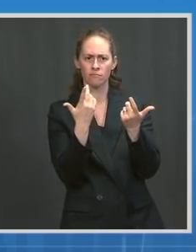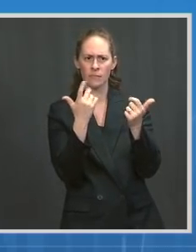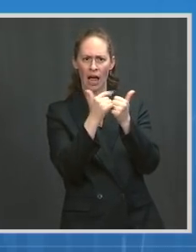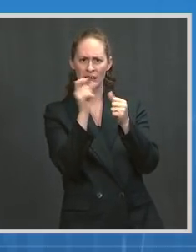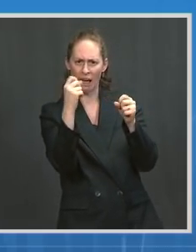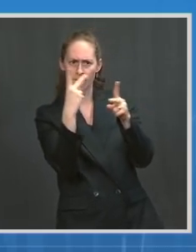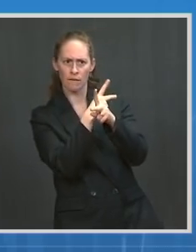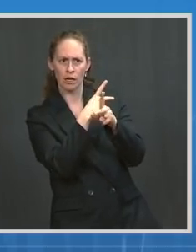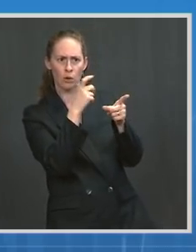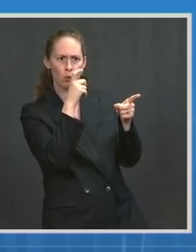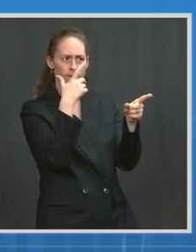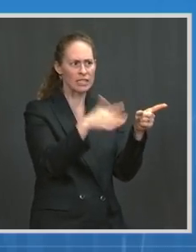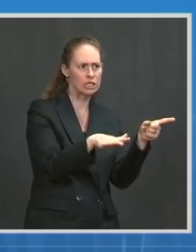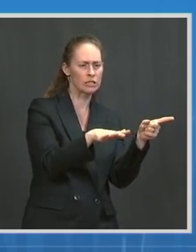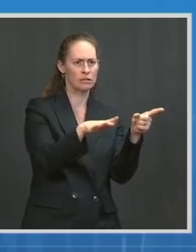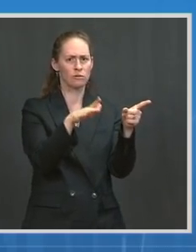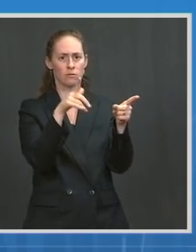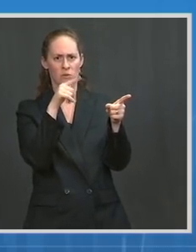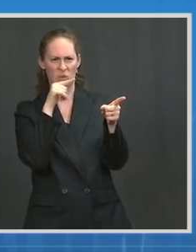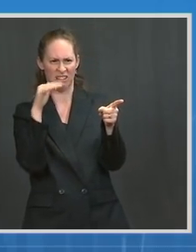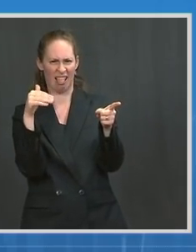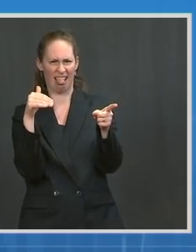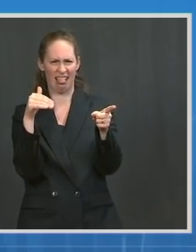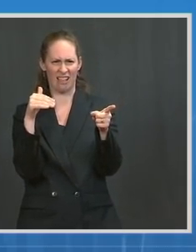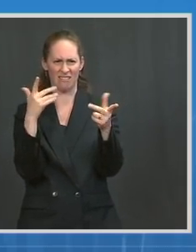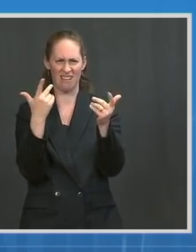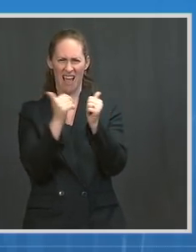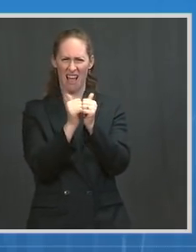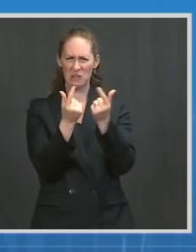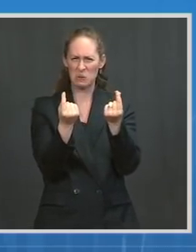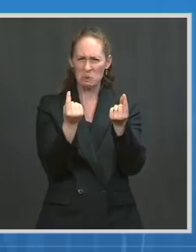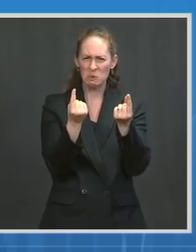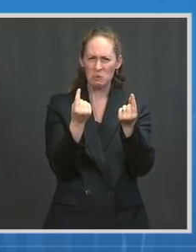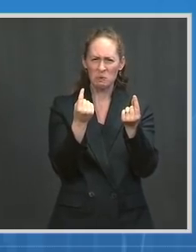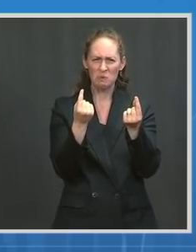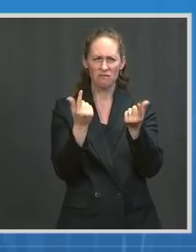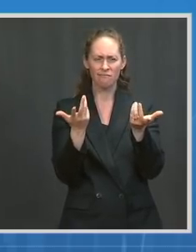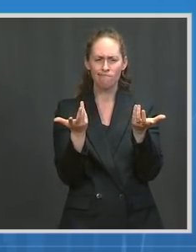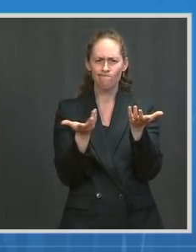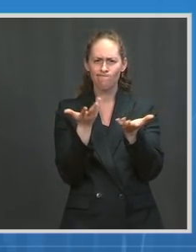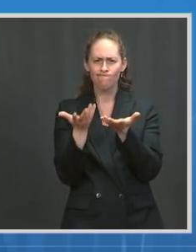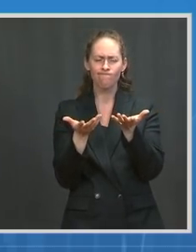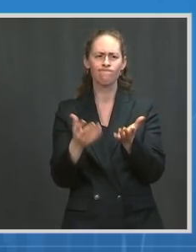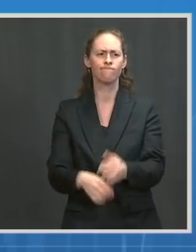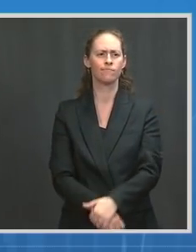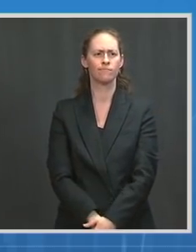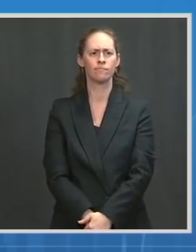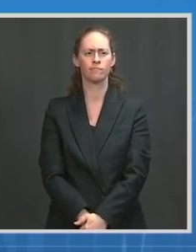in terms of monitoring response or bringing their -- their patrons into compliance with CDC guidelines?